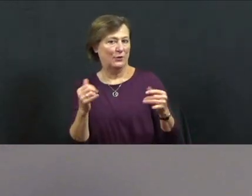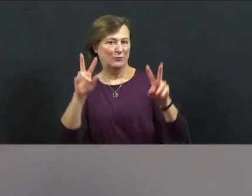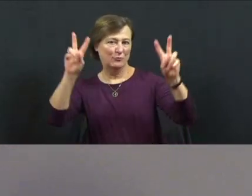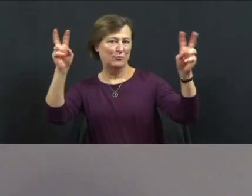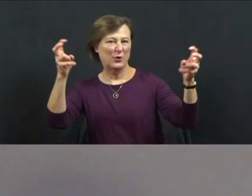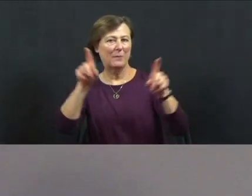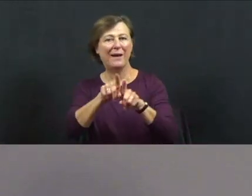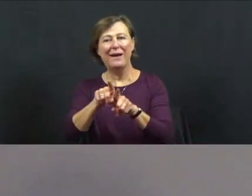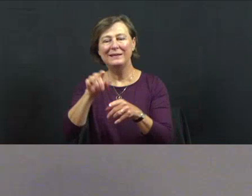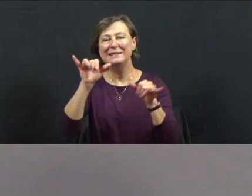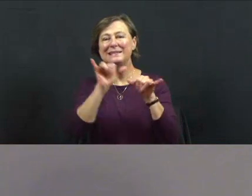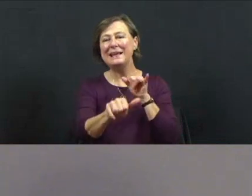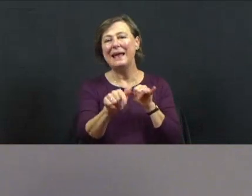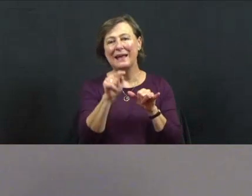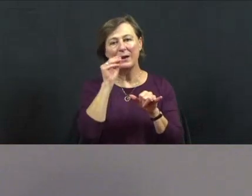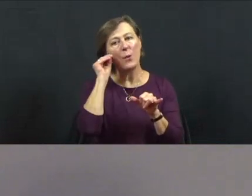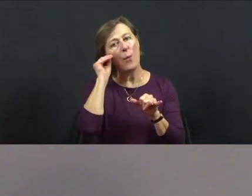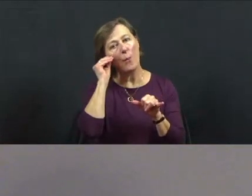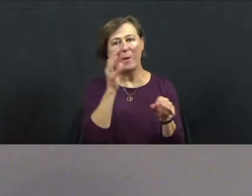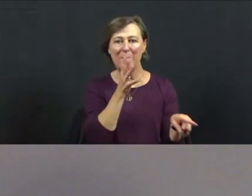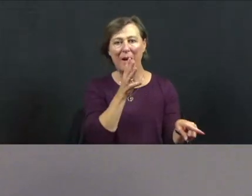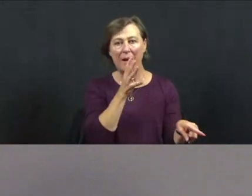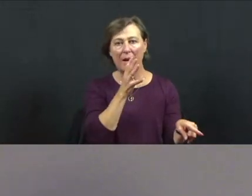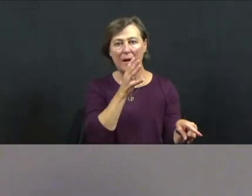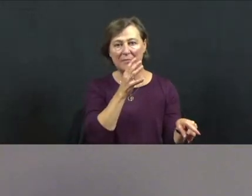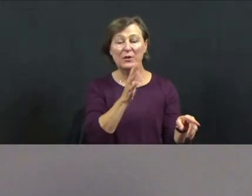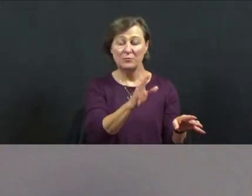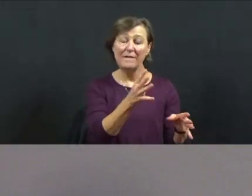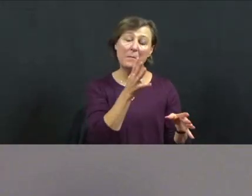Aside from her usual motherly duties, she was known